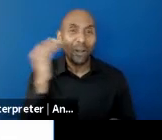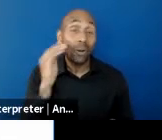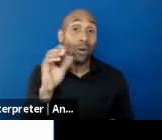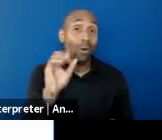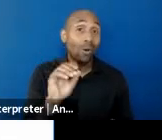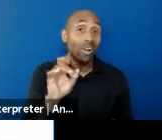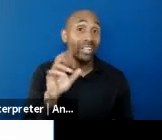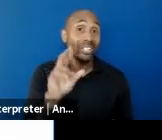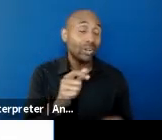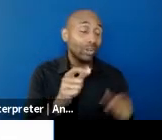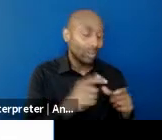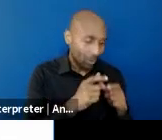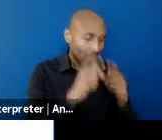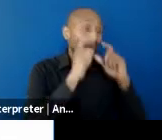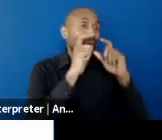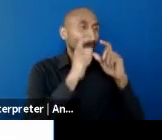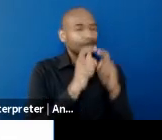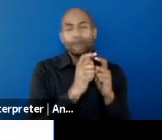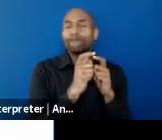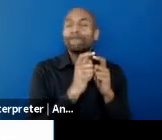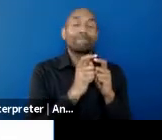Chowing down on fries.